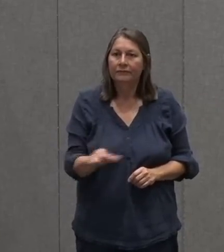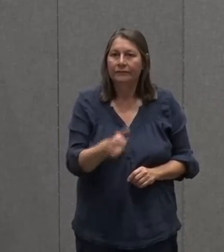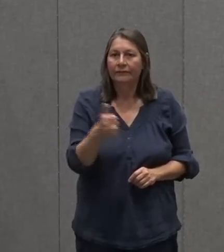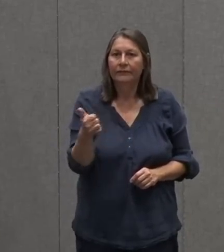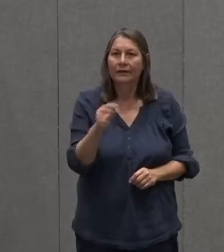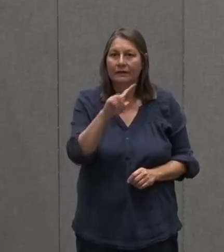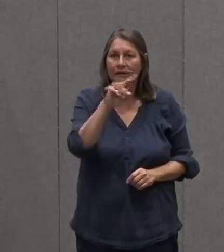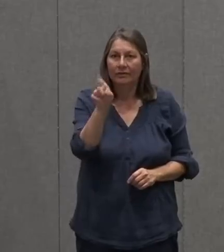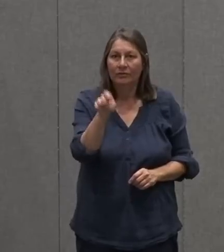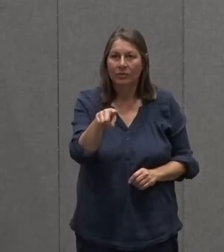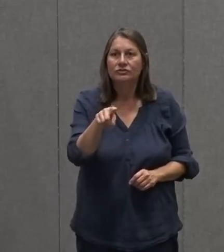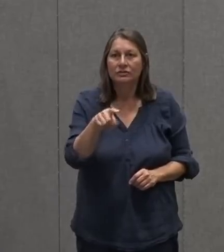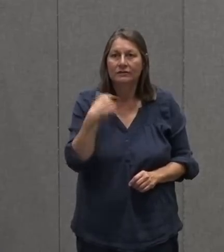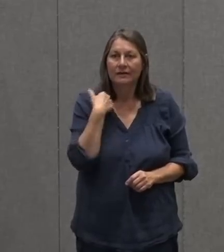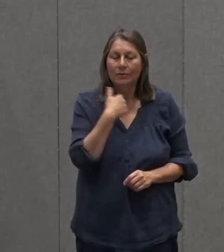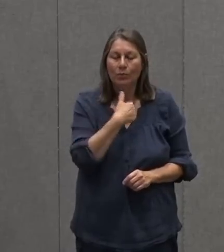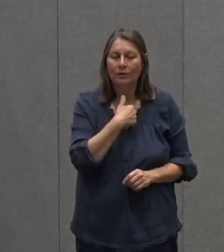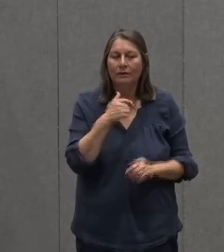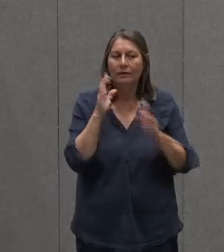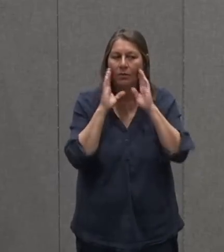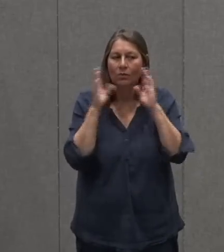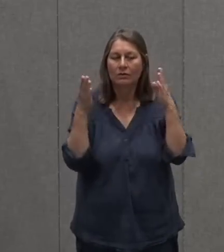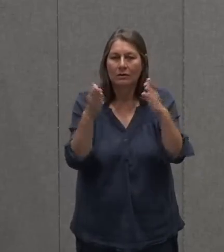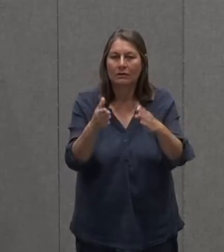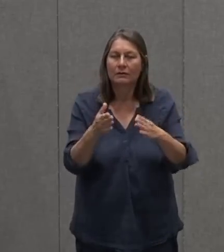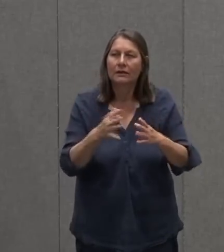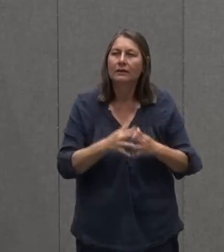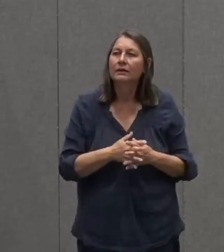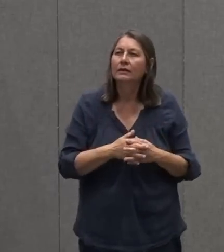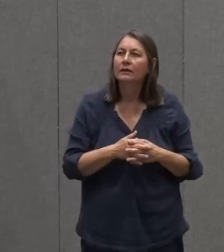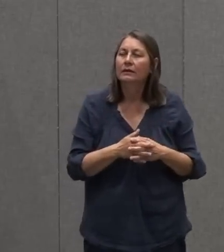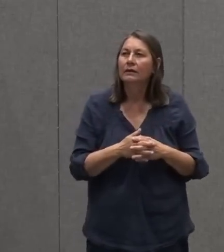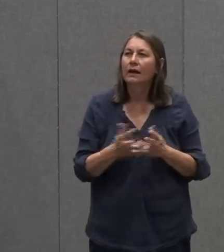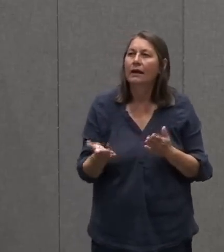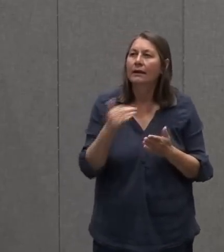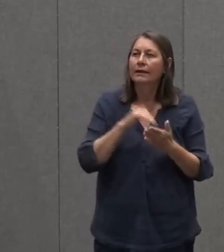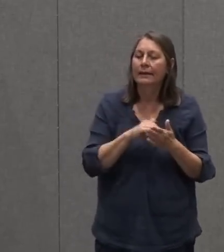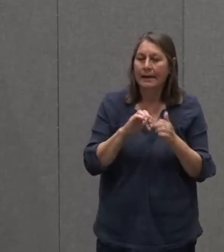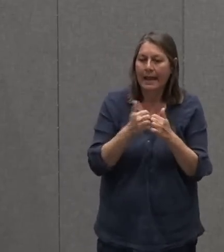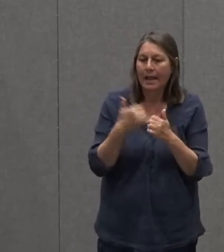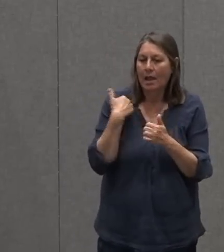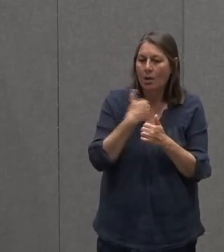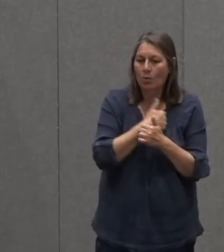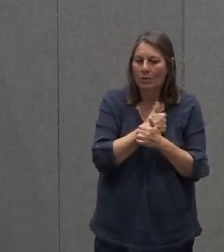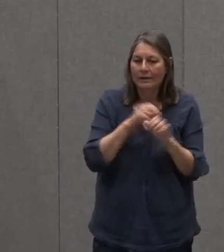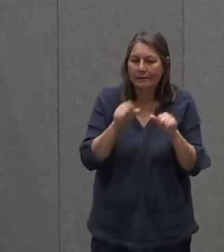and this is again another way to start thinking about how we look at solving problems